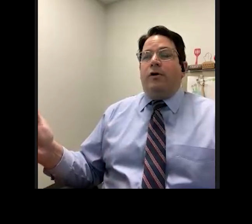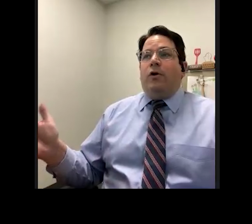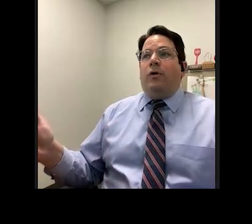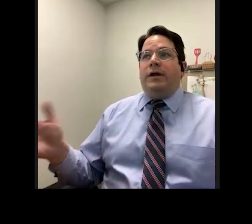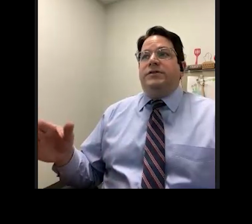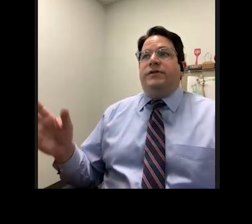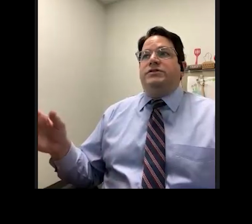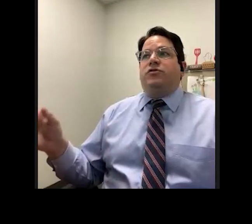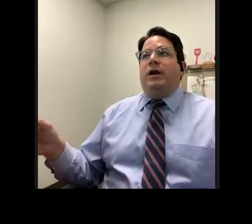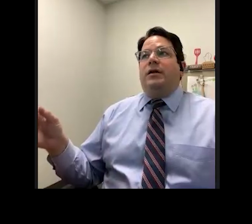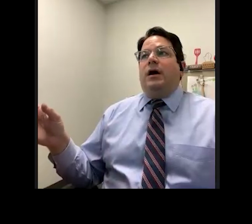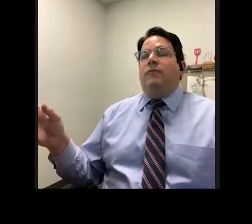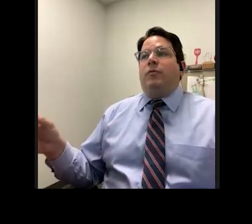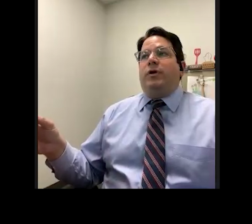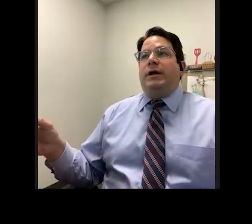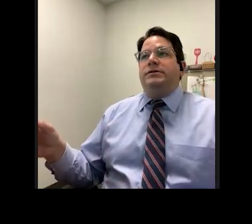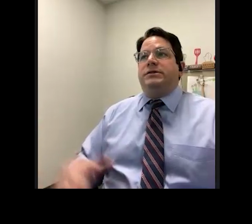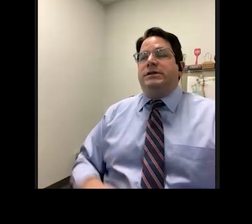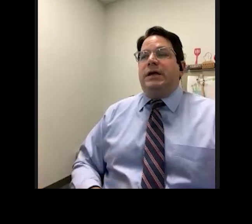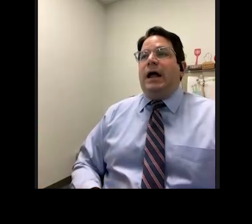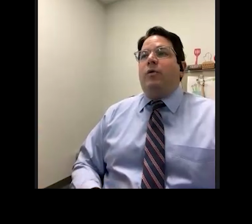alert on each of these credit reporting agencies.